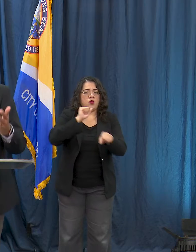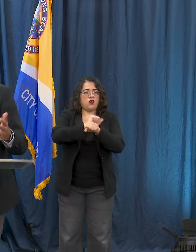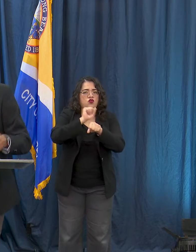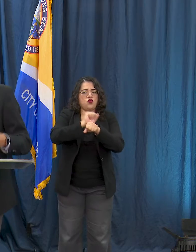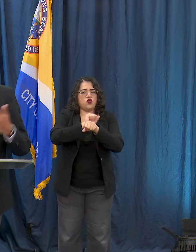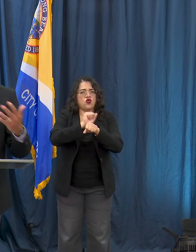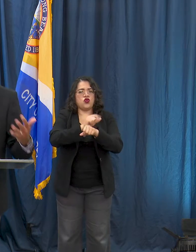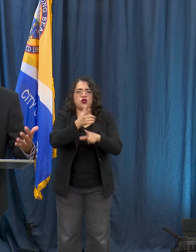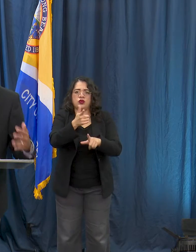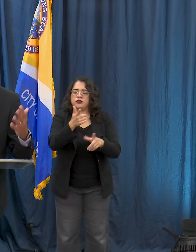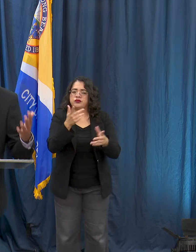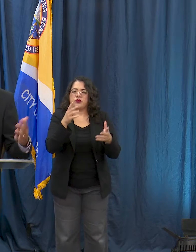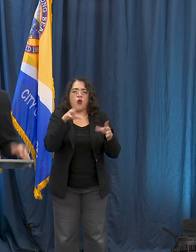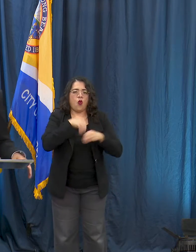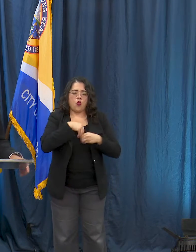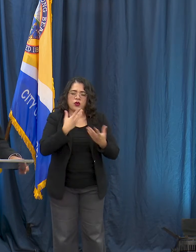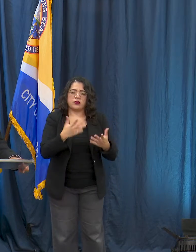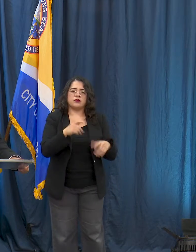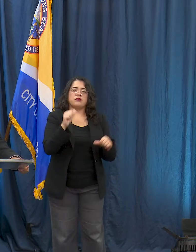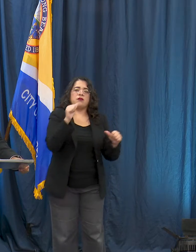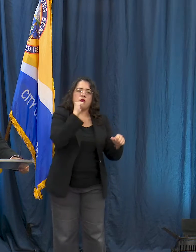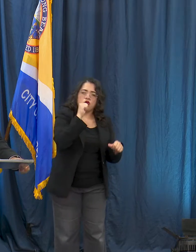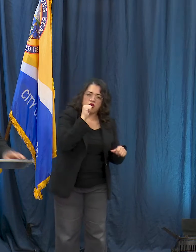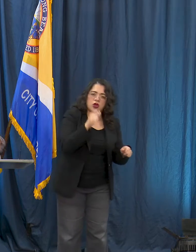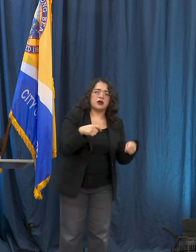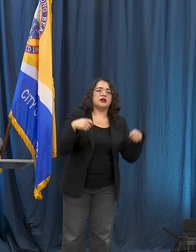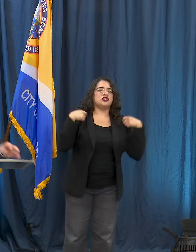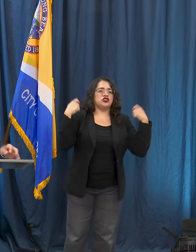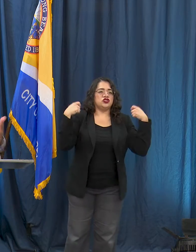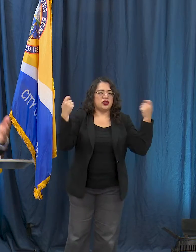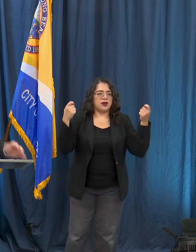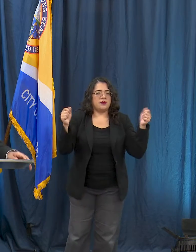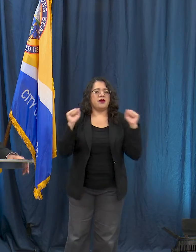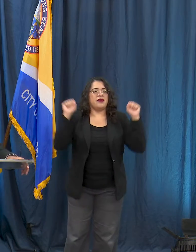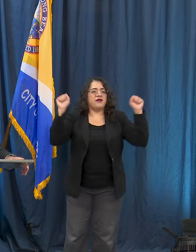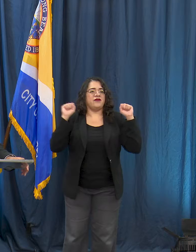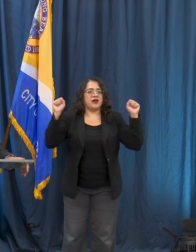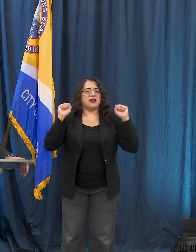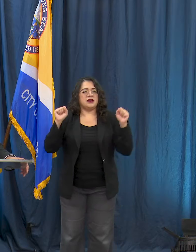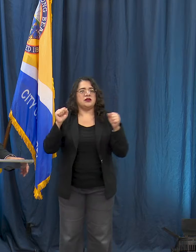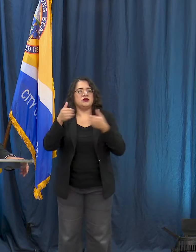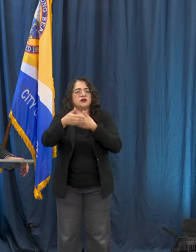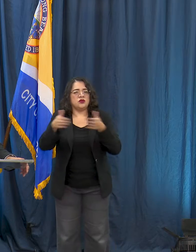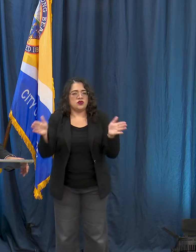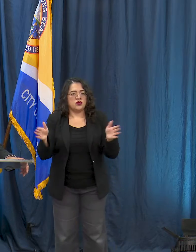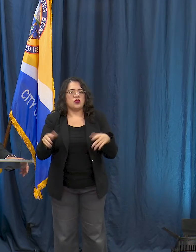a bar, a gym, a fitness studio, a hotel, a production, it's important for you